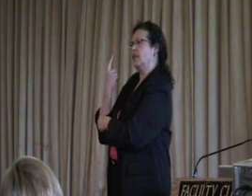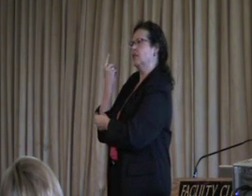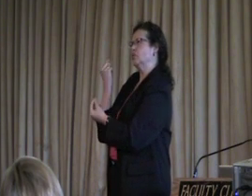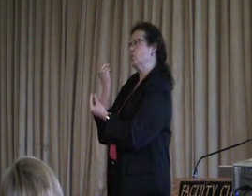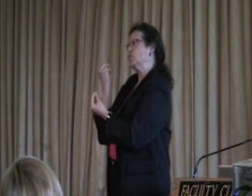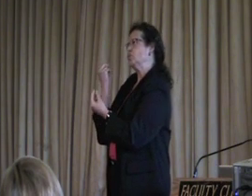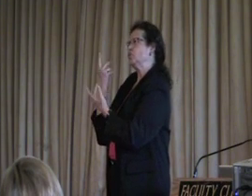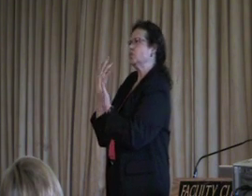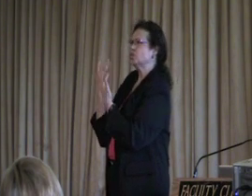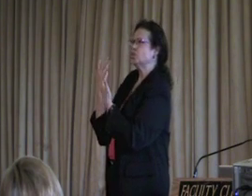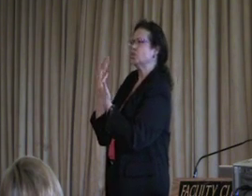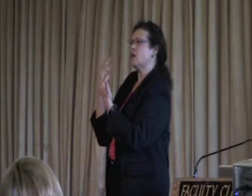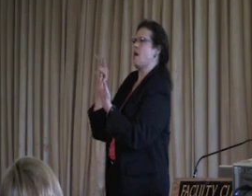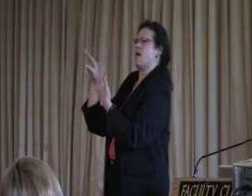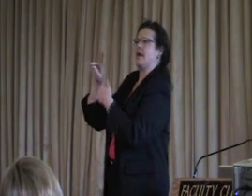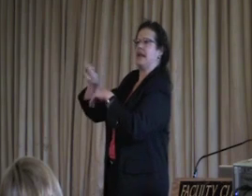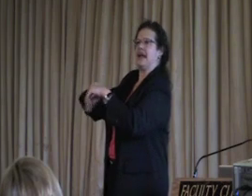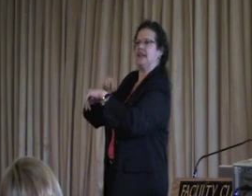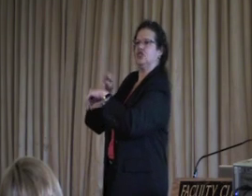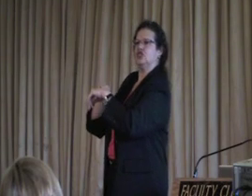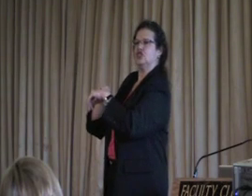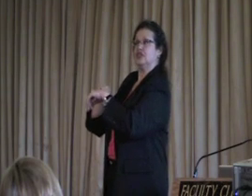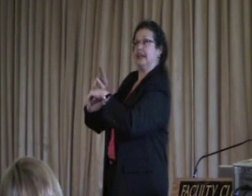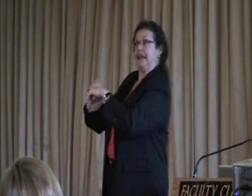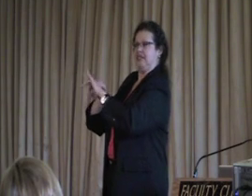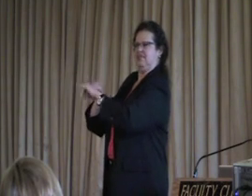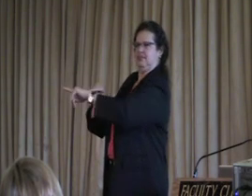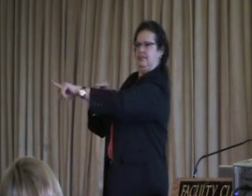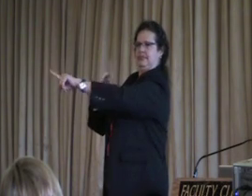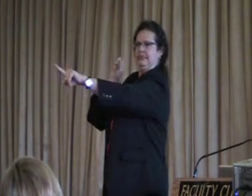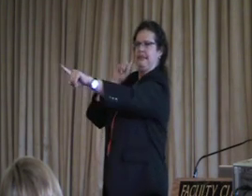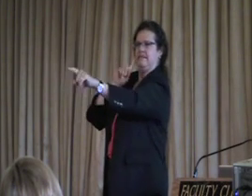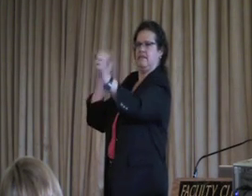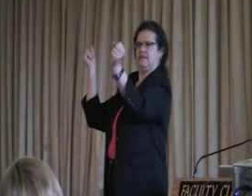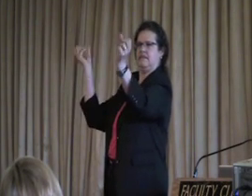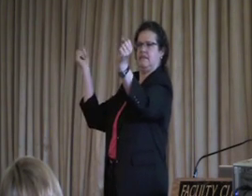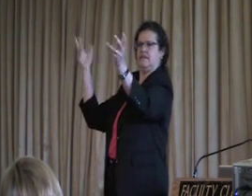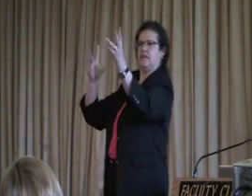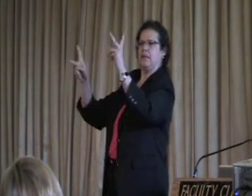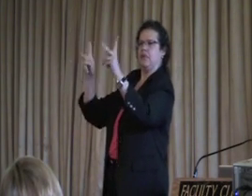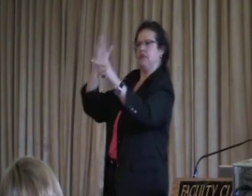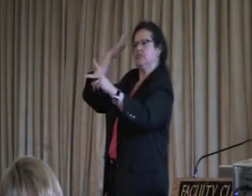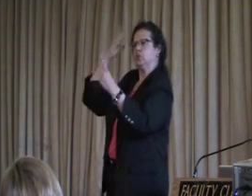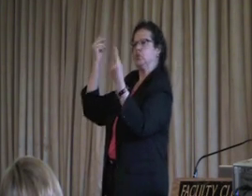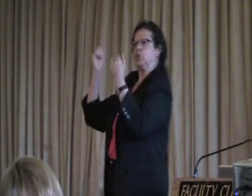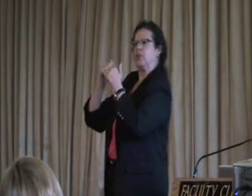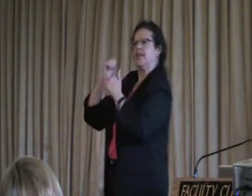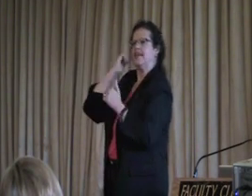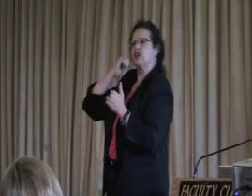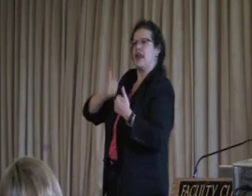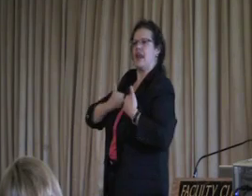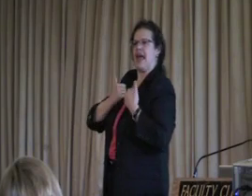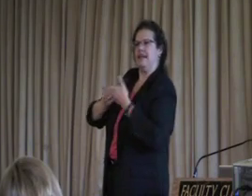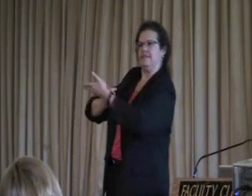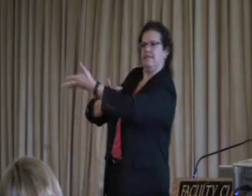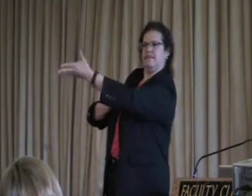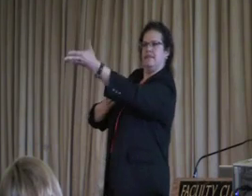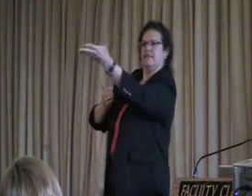you think about when he -- what state he was at, he was in a place of solitude, and when